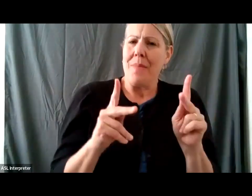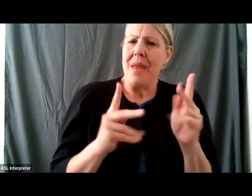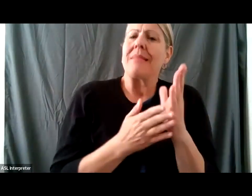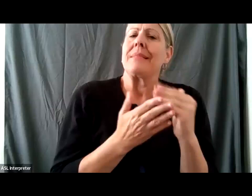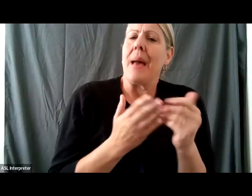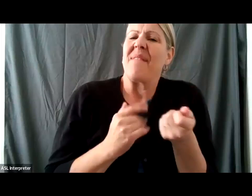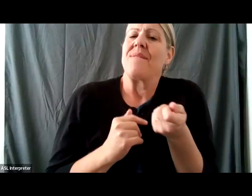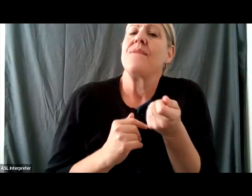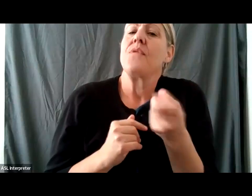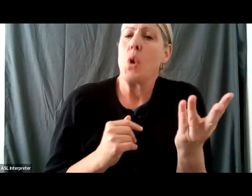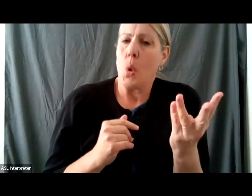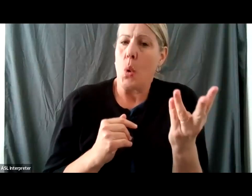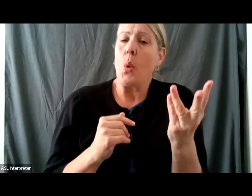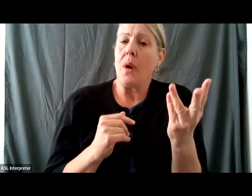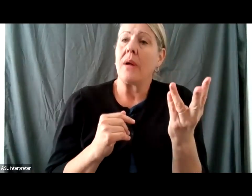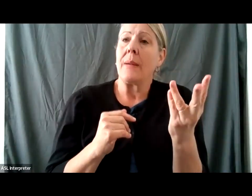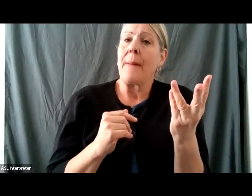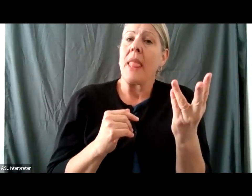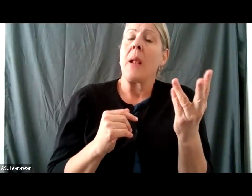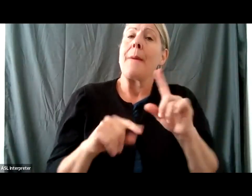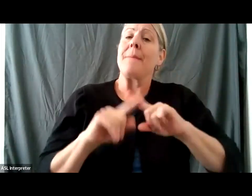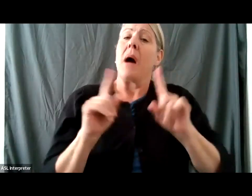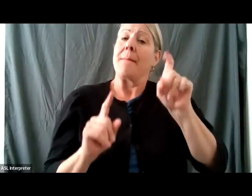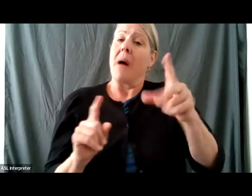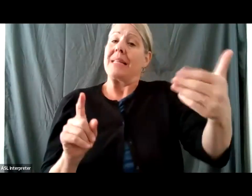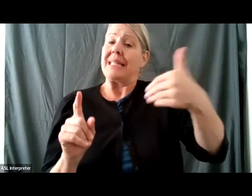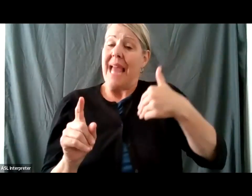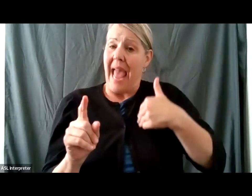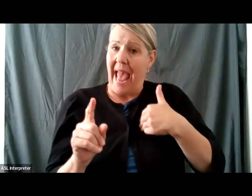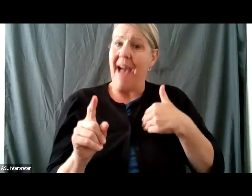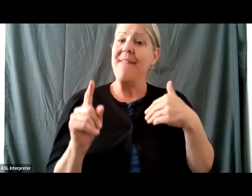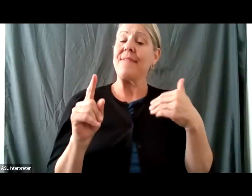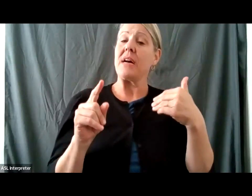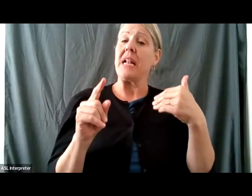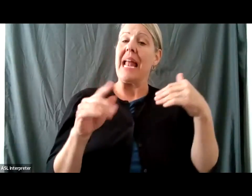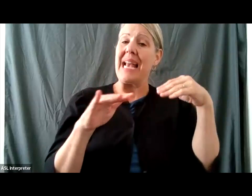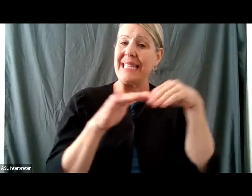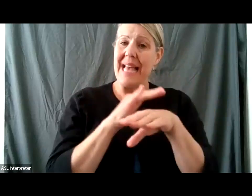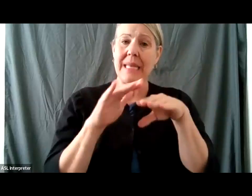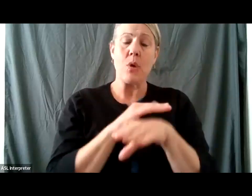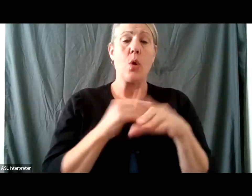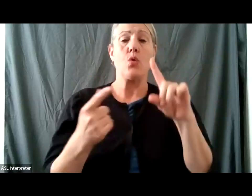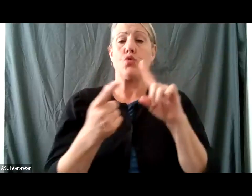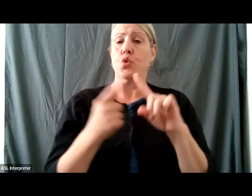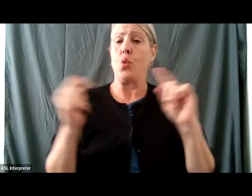accessible website for people with disabilities. You have to make your actual web content accessible.